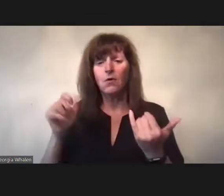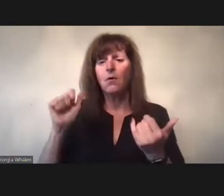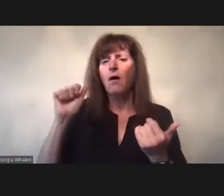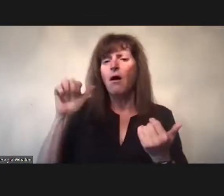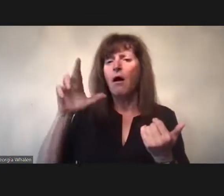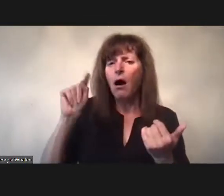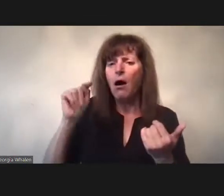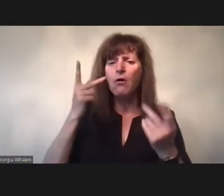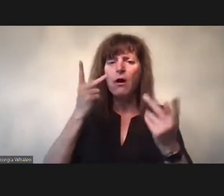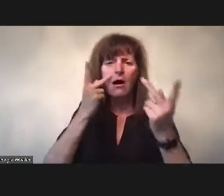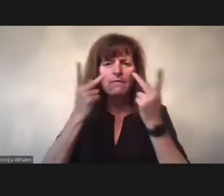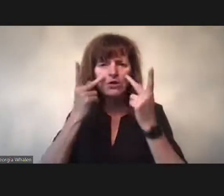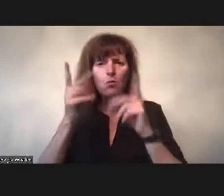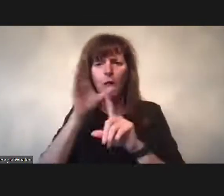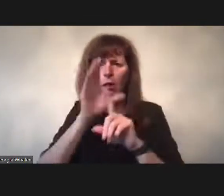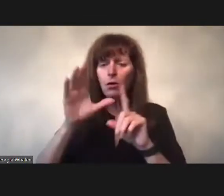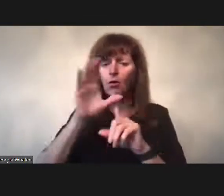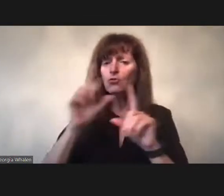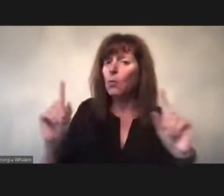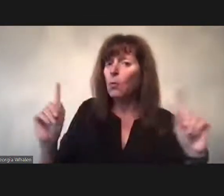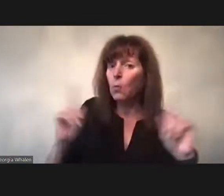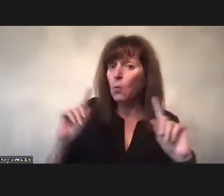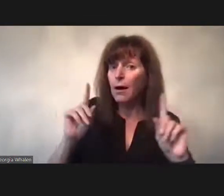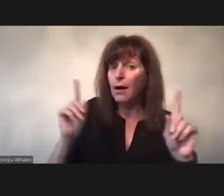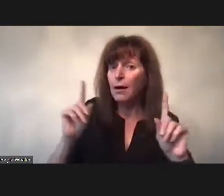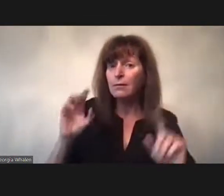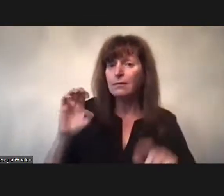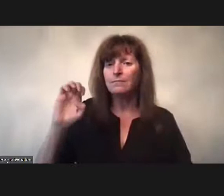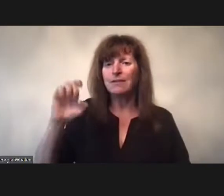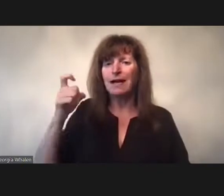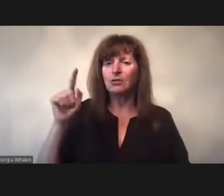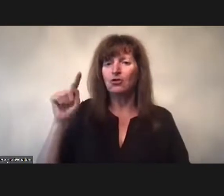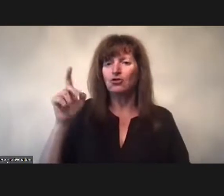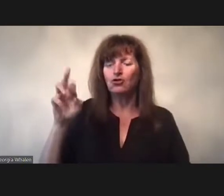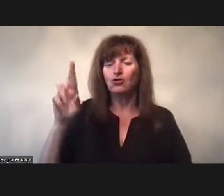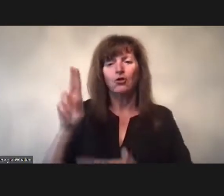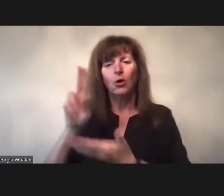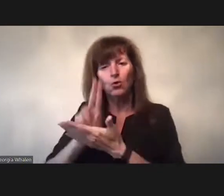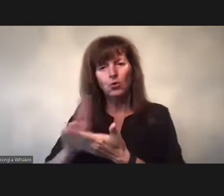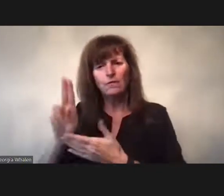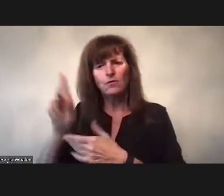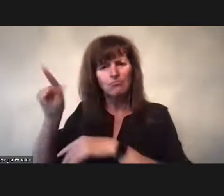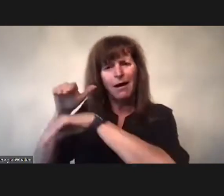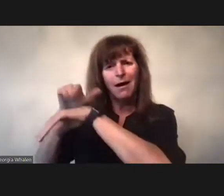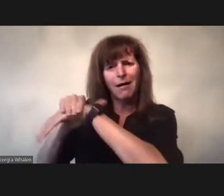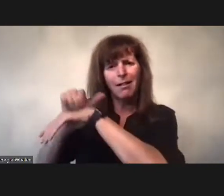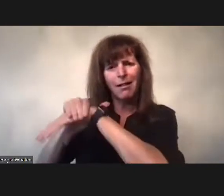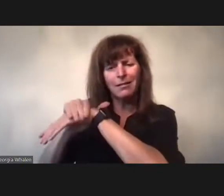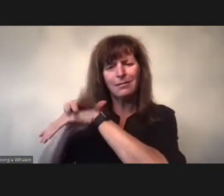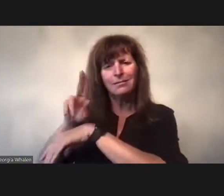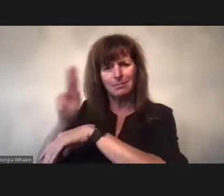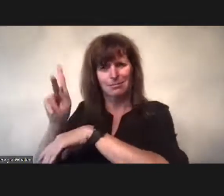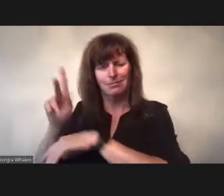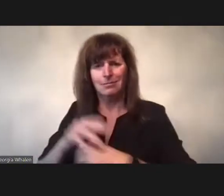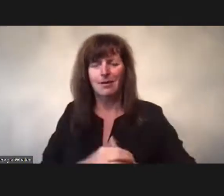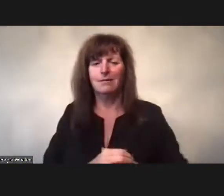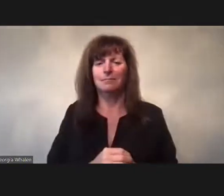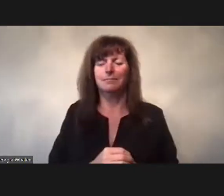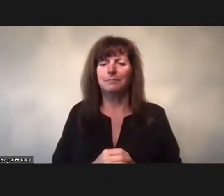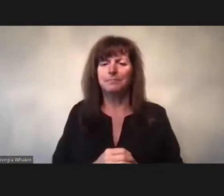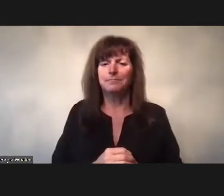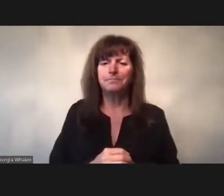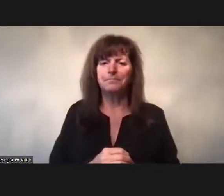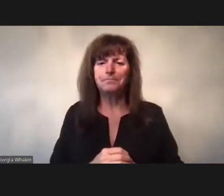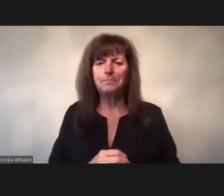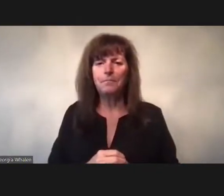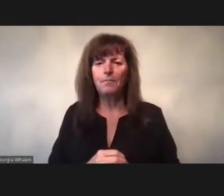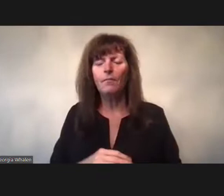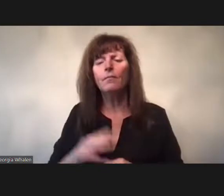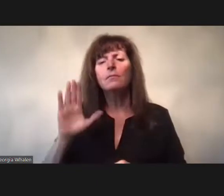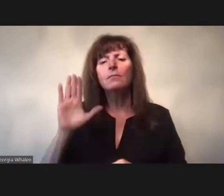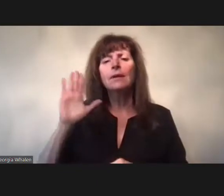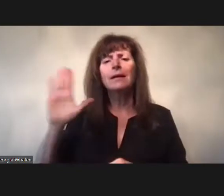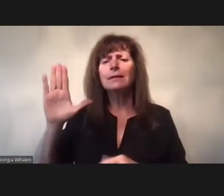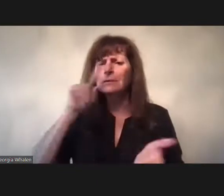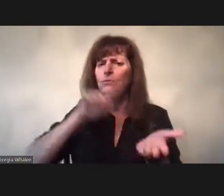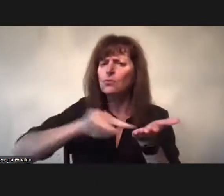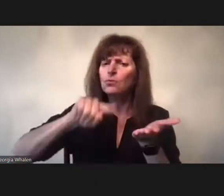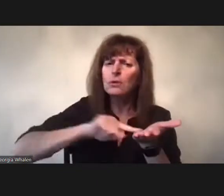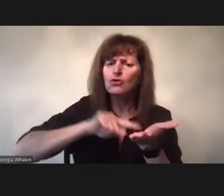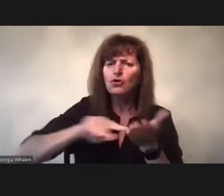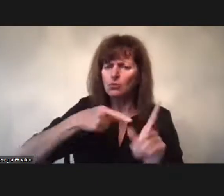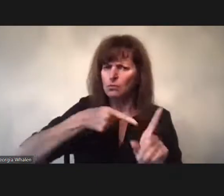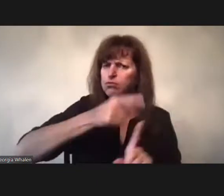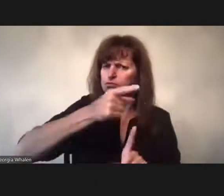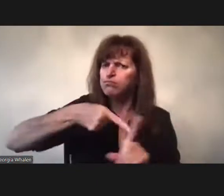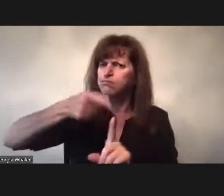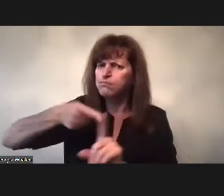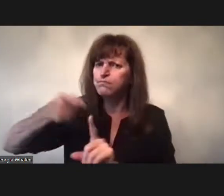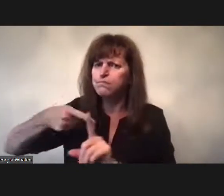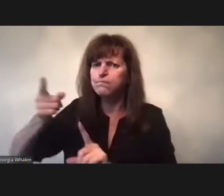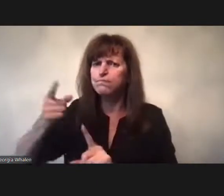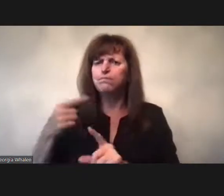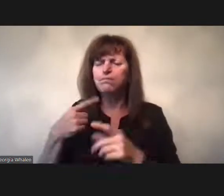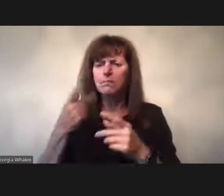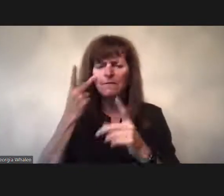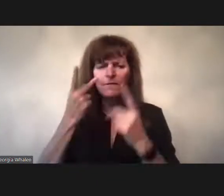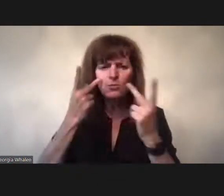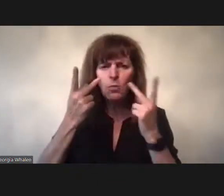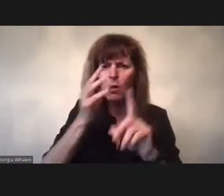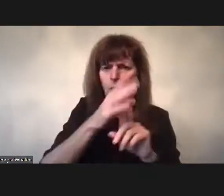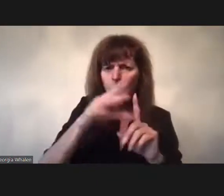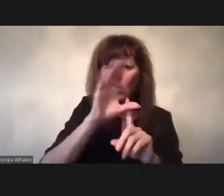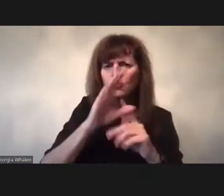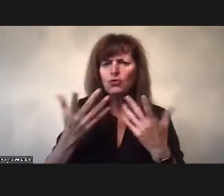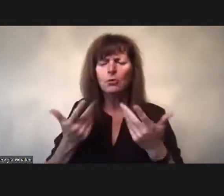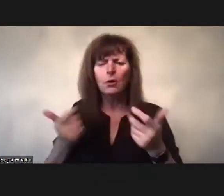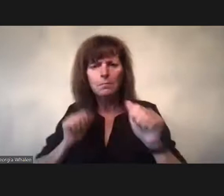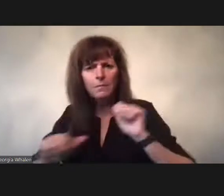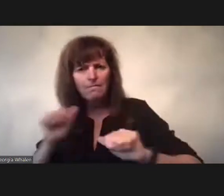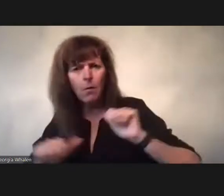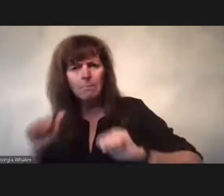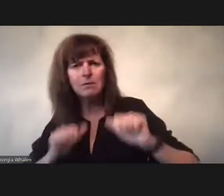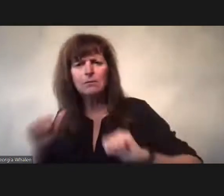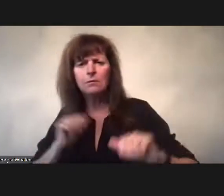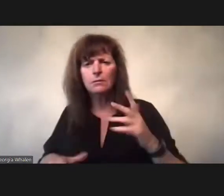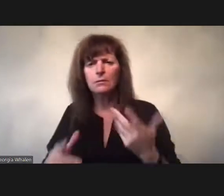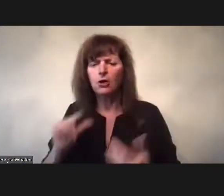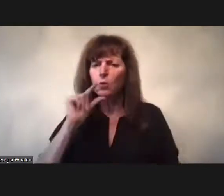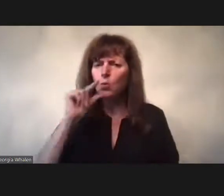is Joao Florencio.